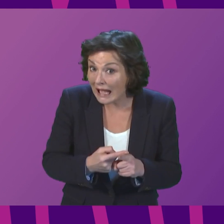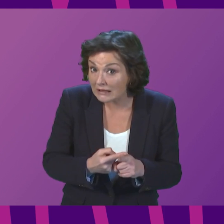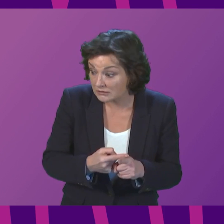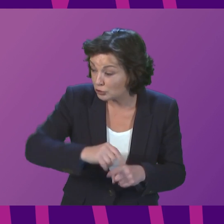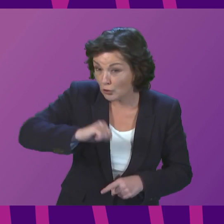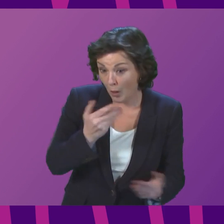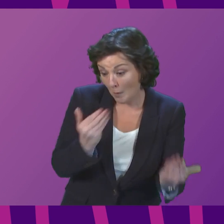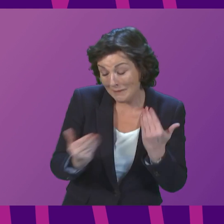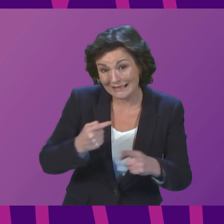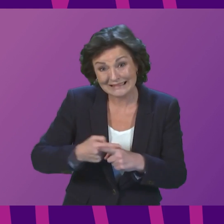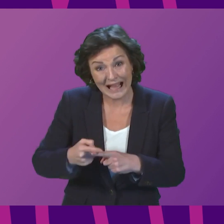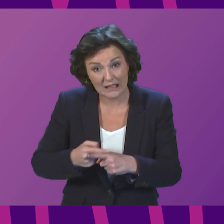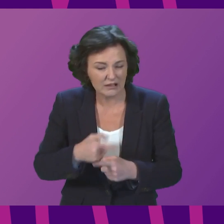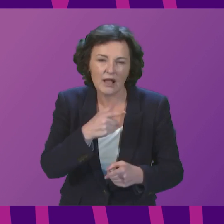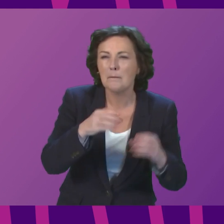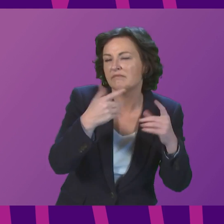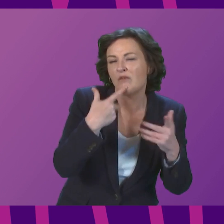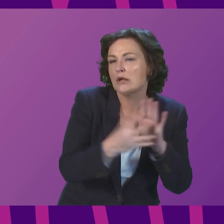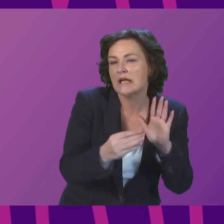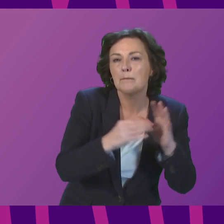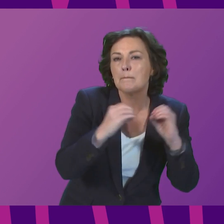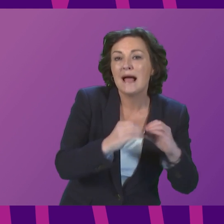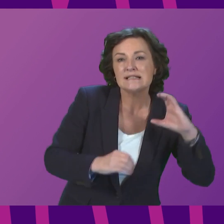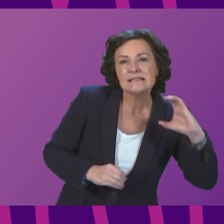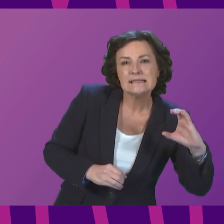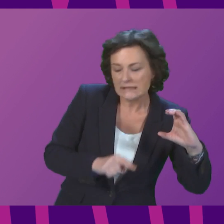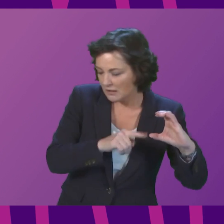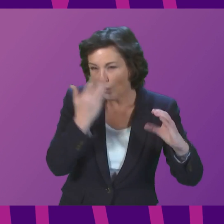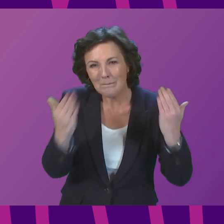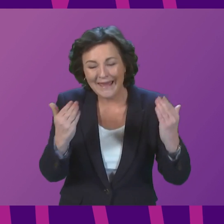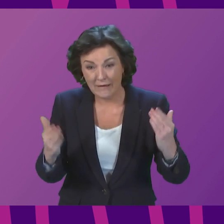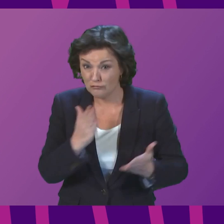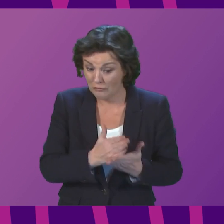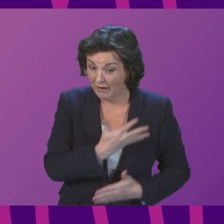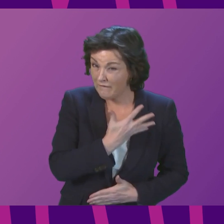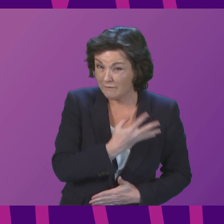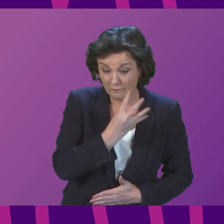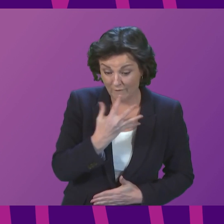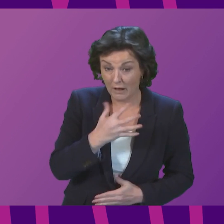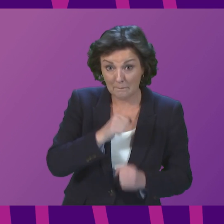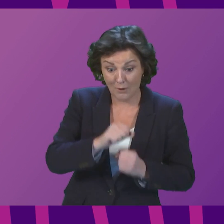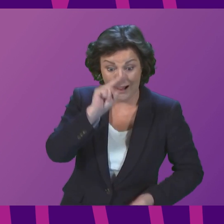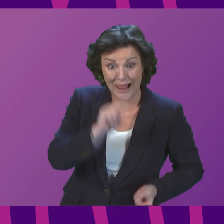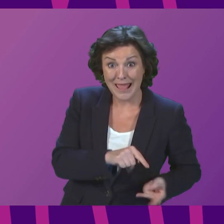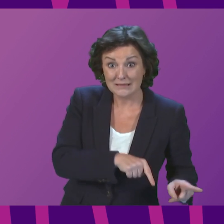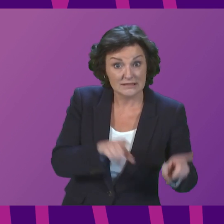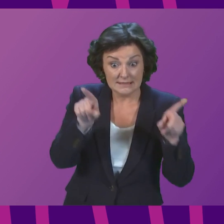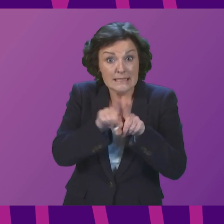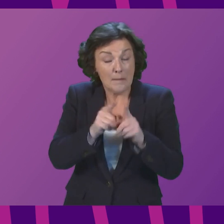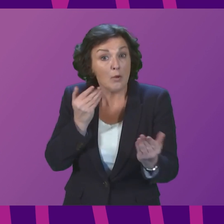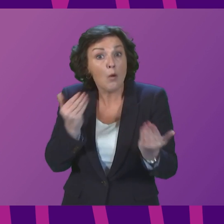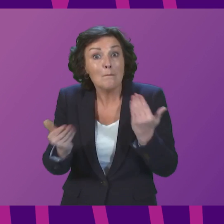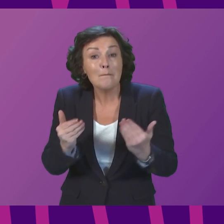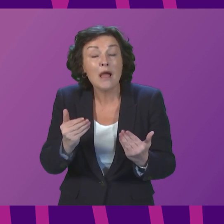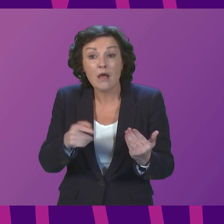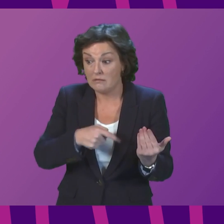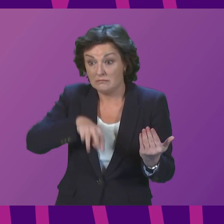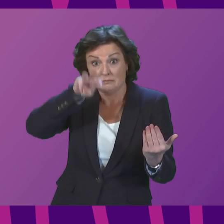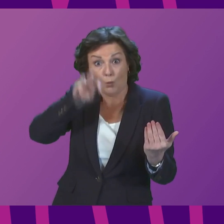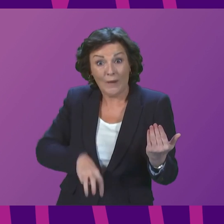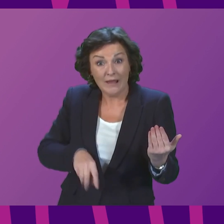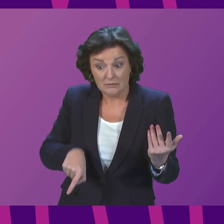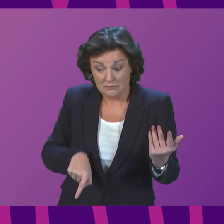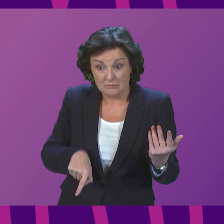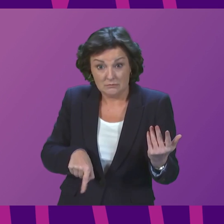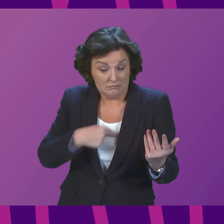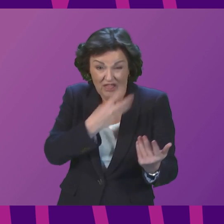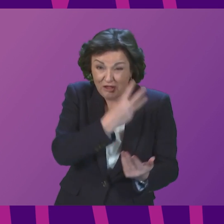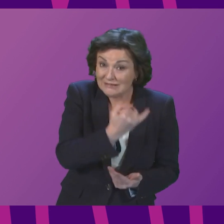tax is, on average, £525 lower than it is in England, and is £376 lower on average